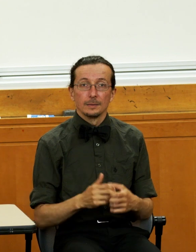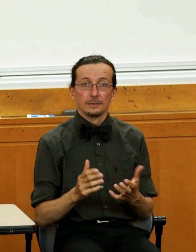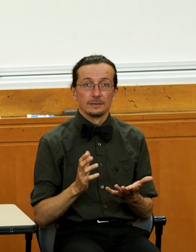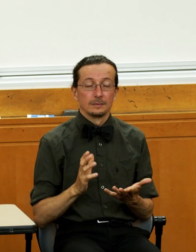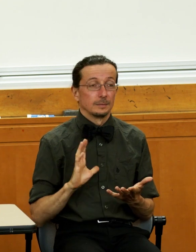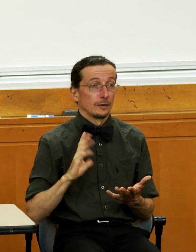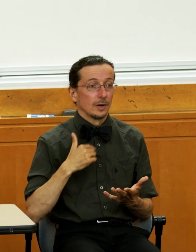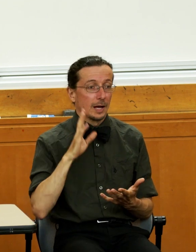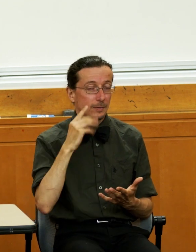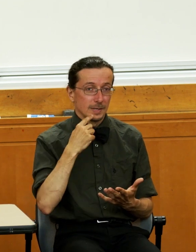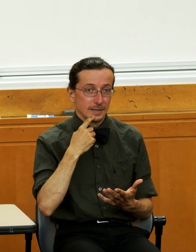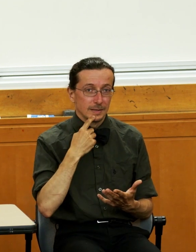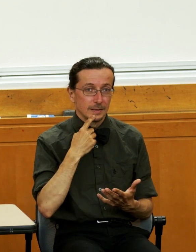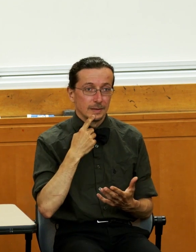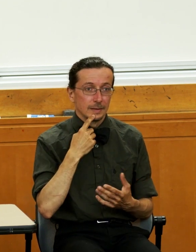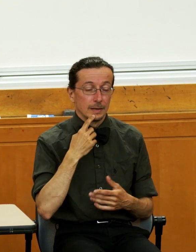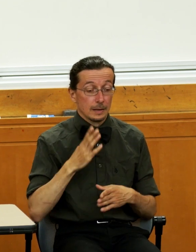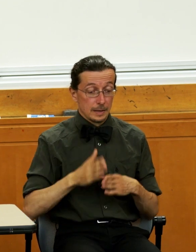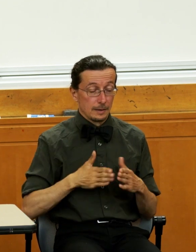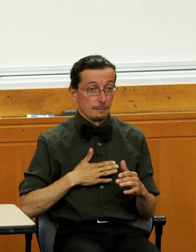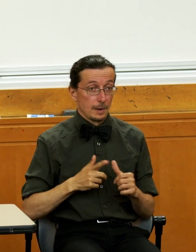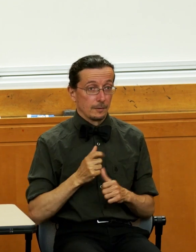I used to say, I remember my first year, at the end of my first year at law school, I was like,